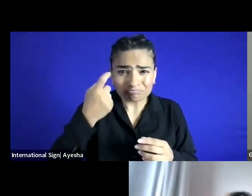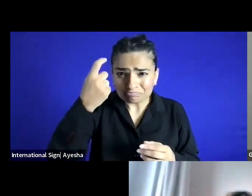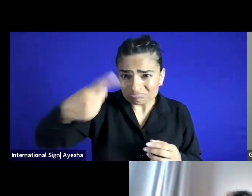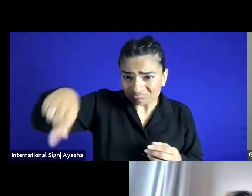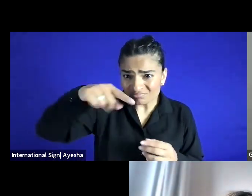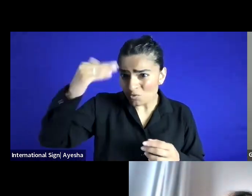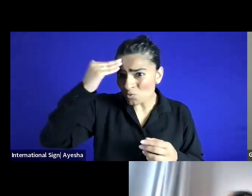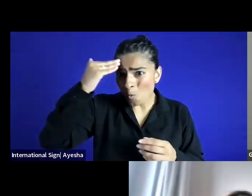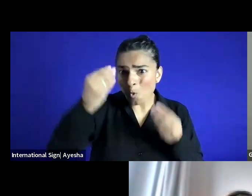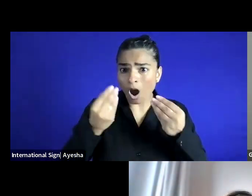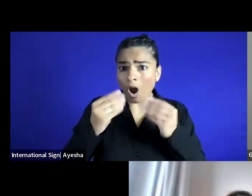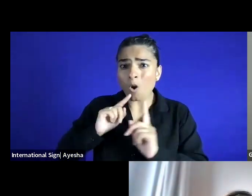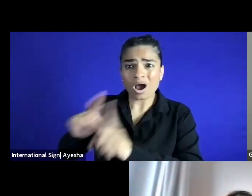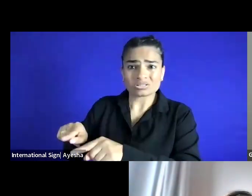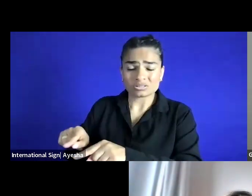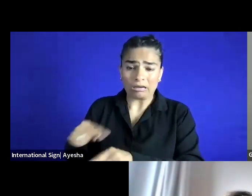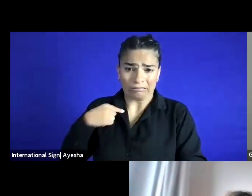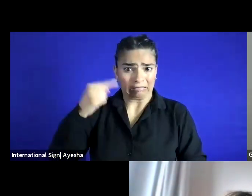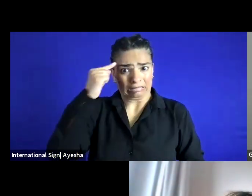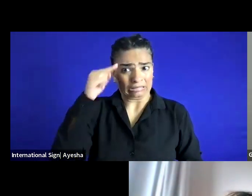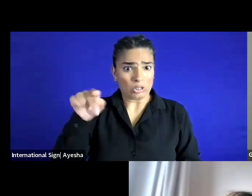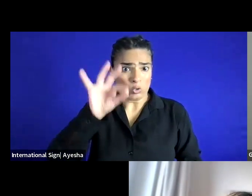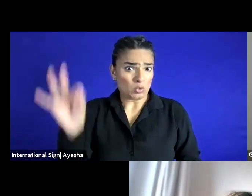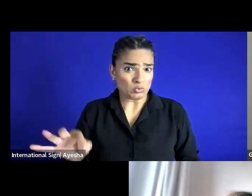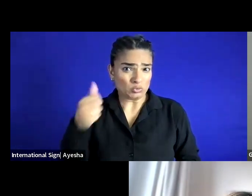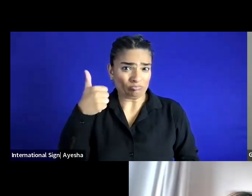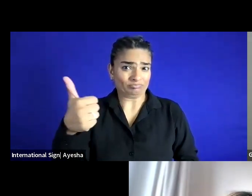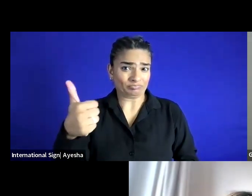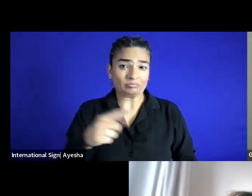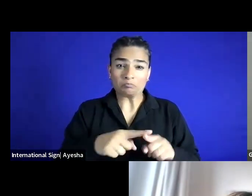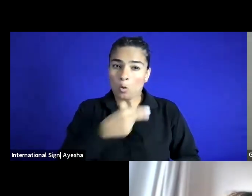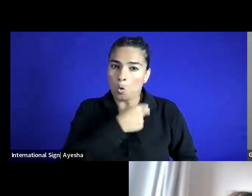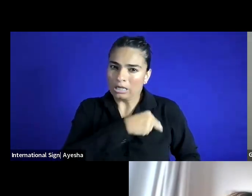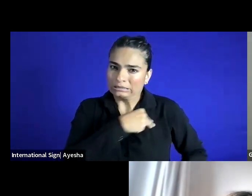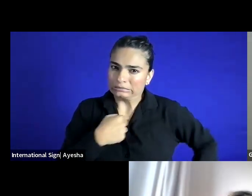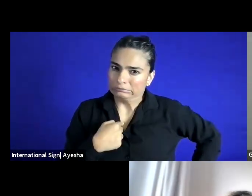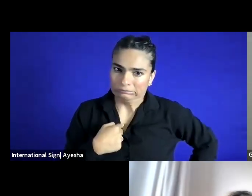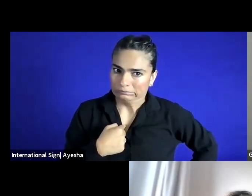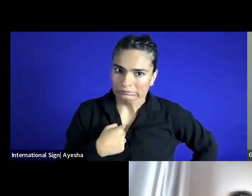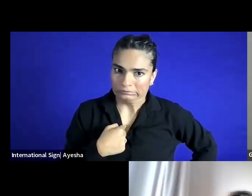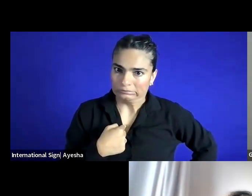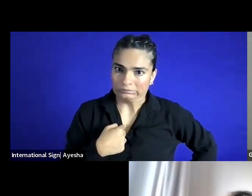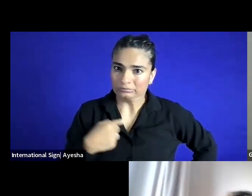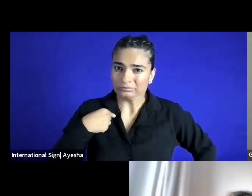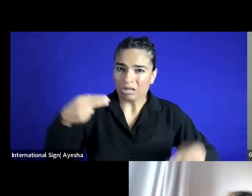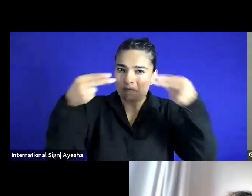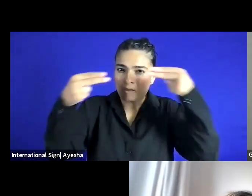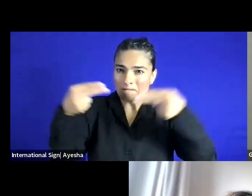So I'll be honest and say, I don't know whether we're getting rooming lists in advance, but I'm going to invite Tina, maybe to come off mute if you can.